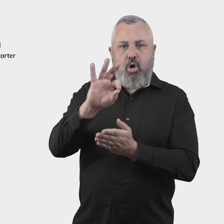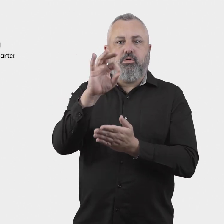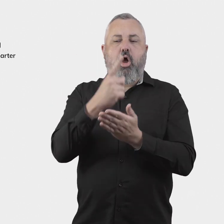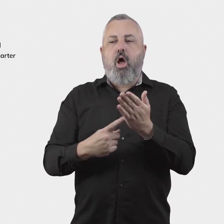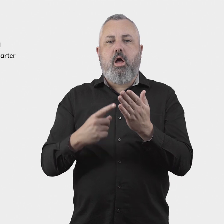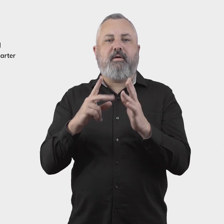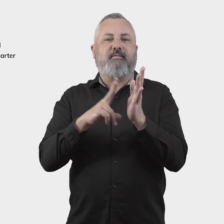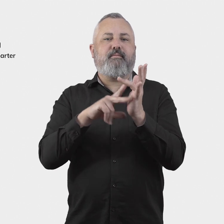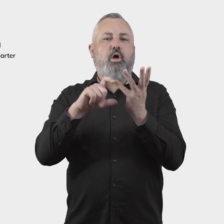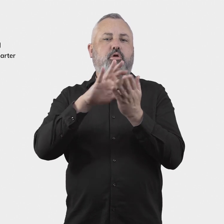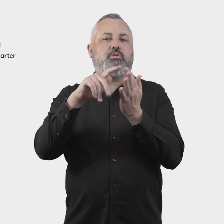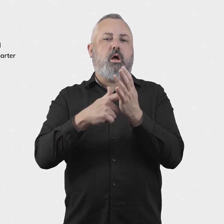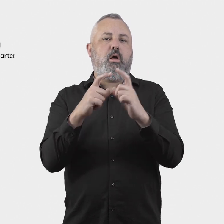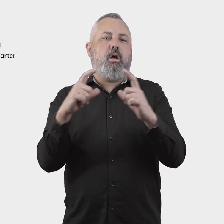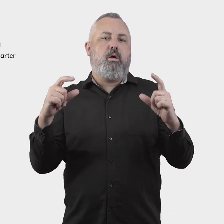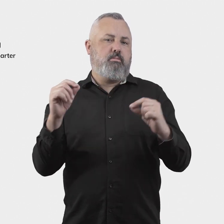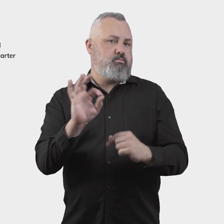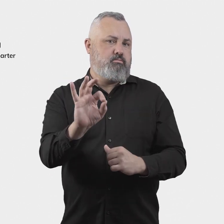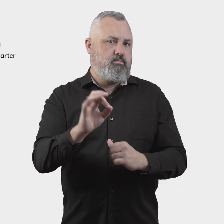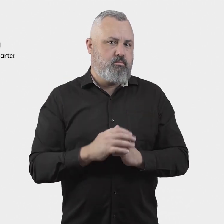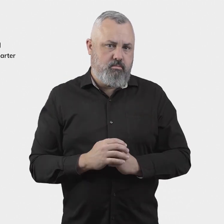rather than a travel voucher